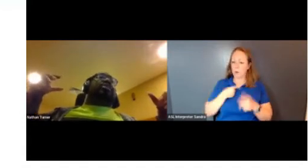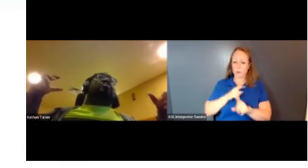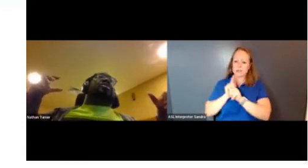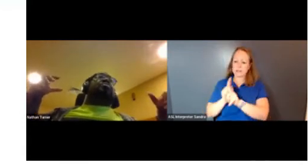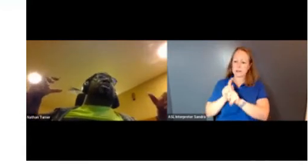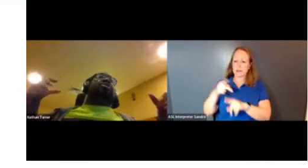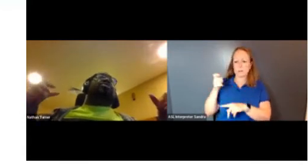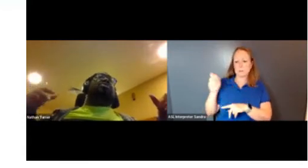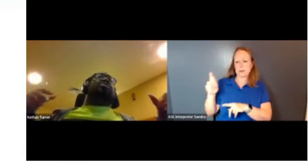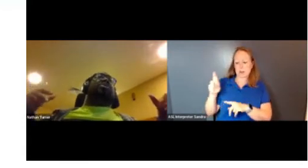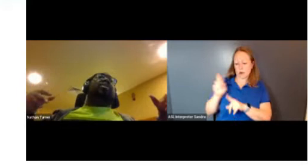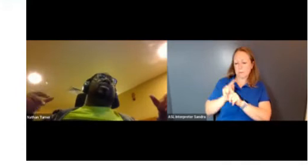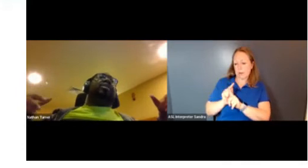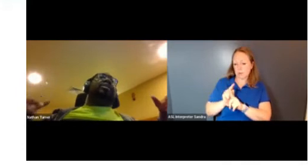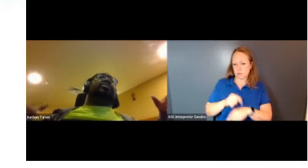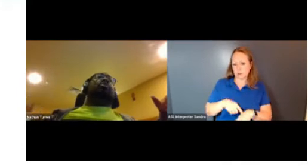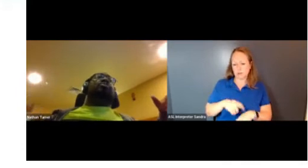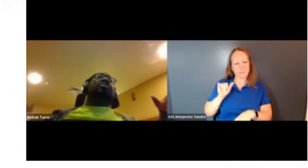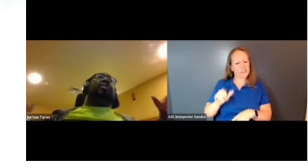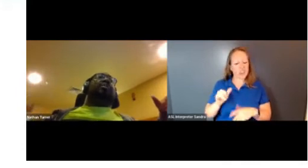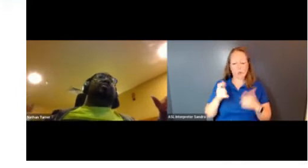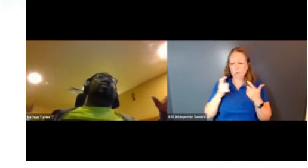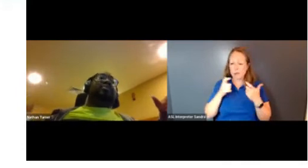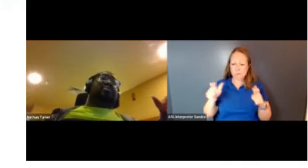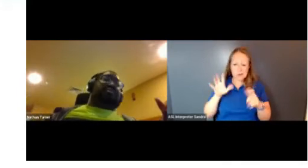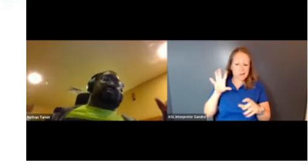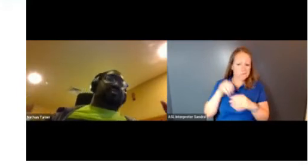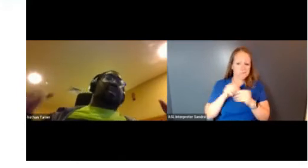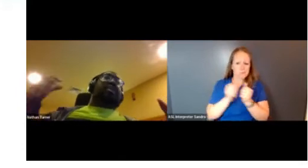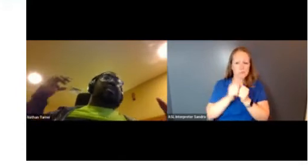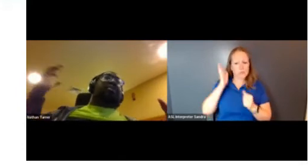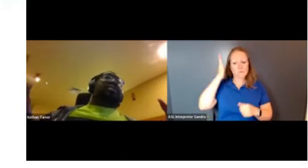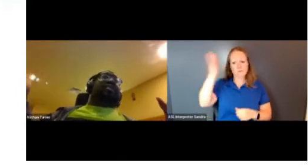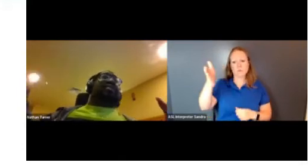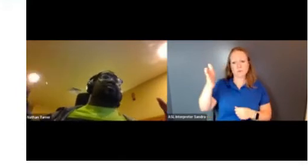to be a big part of the future in terms of embracing self